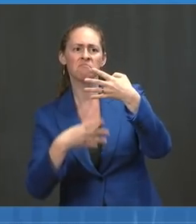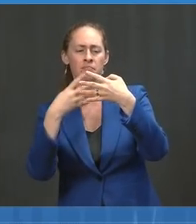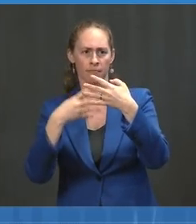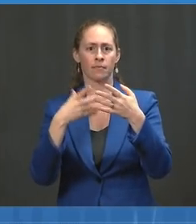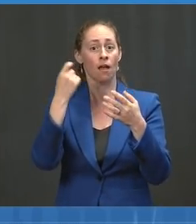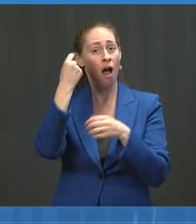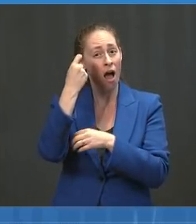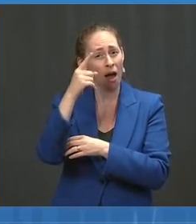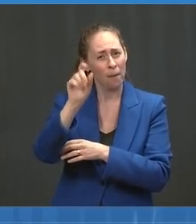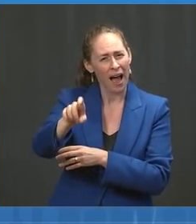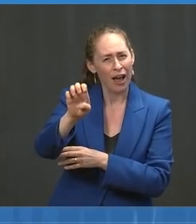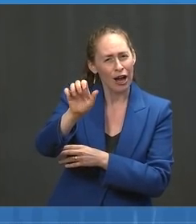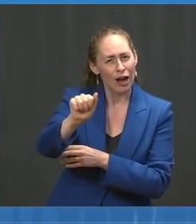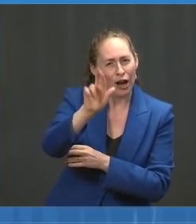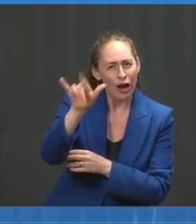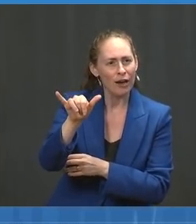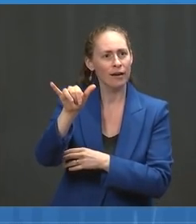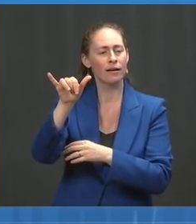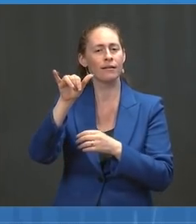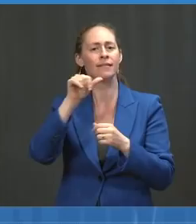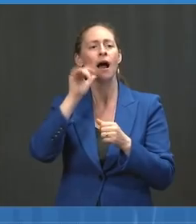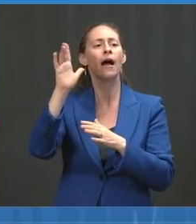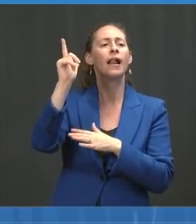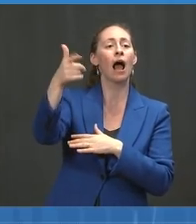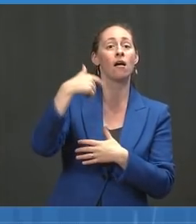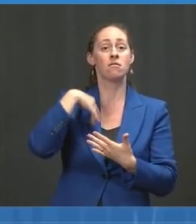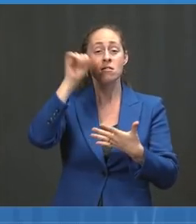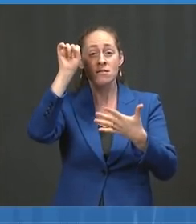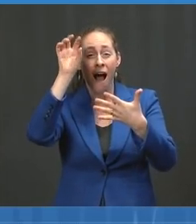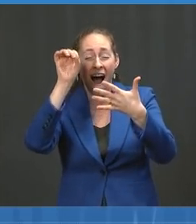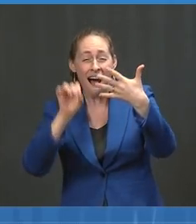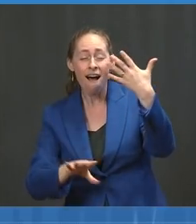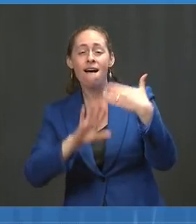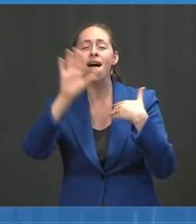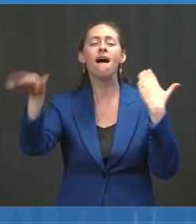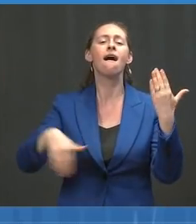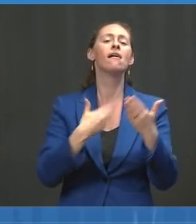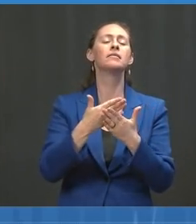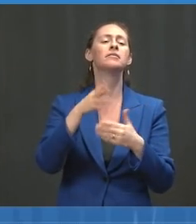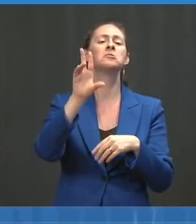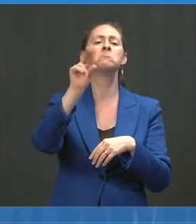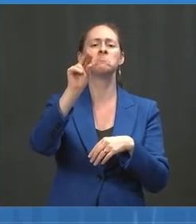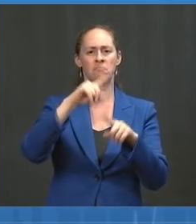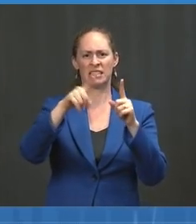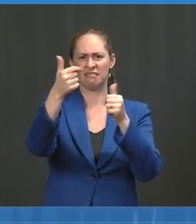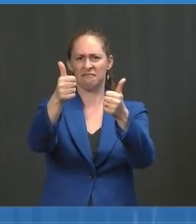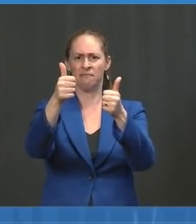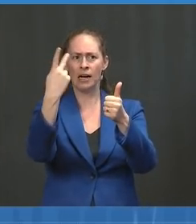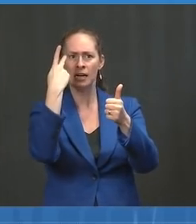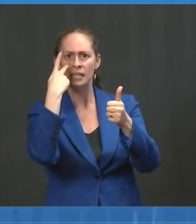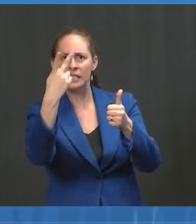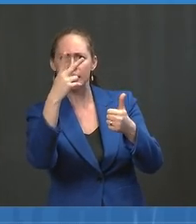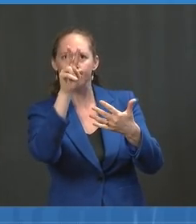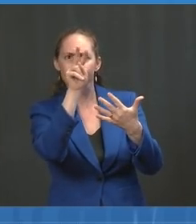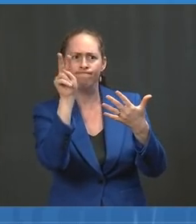I'm not going to go through each and every one of them, but as you can see, there are a number of conditions on this slide